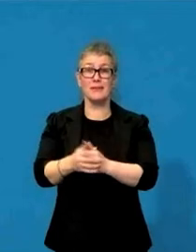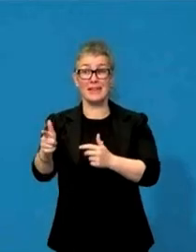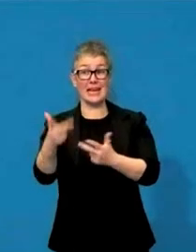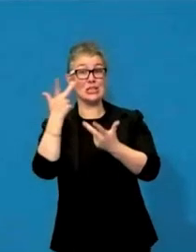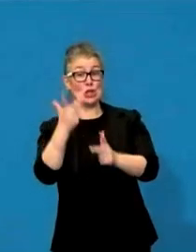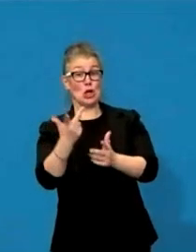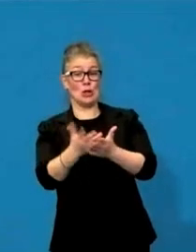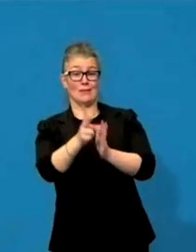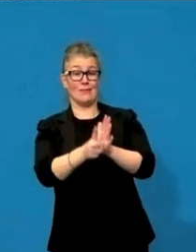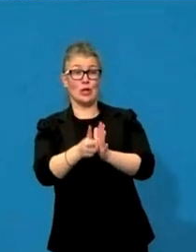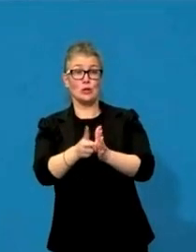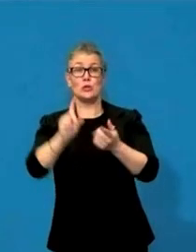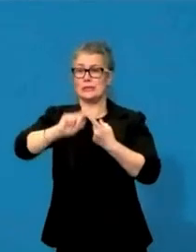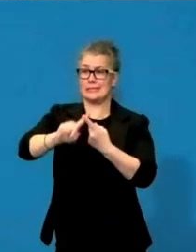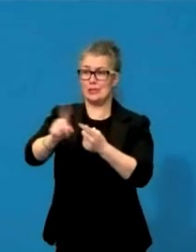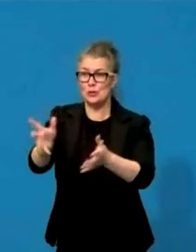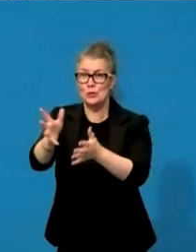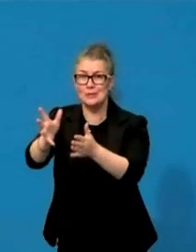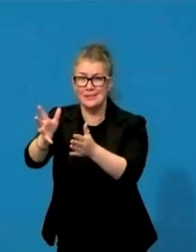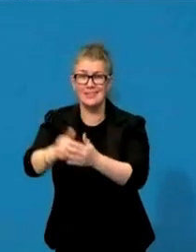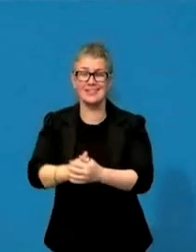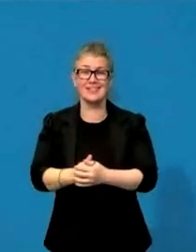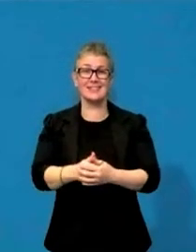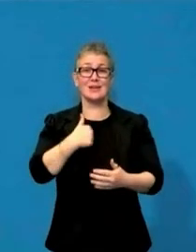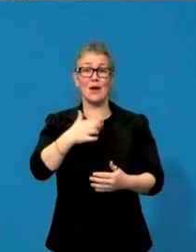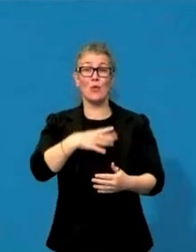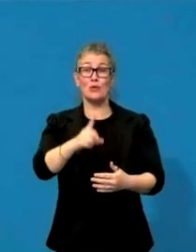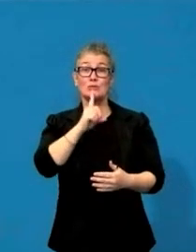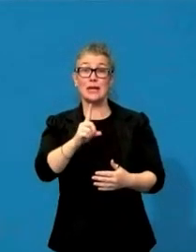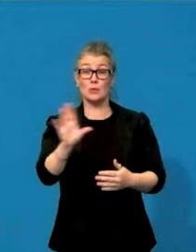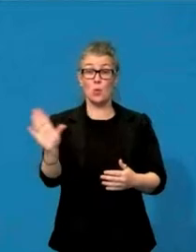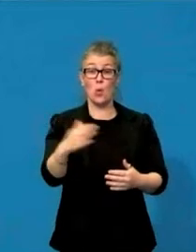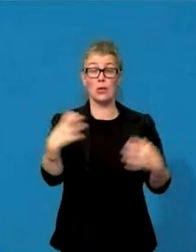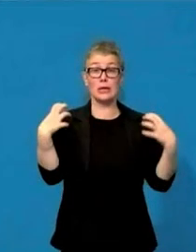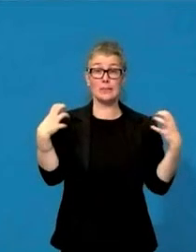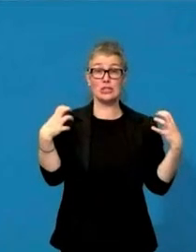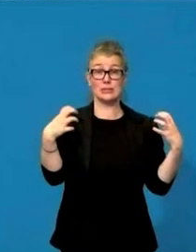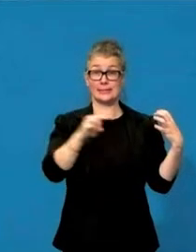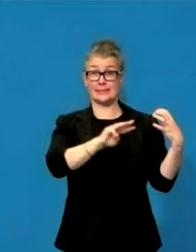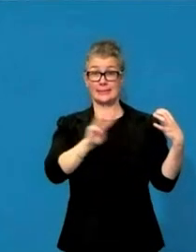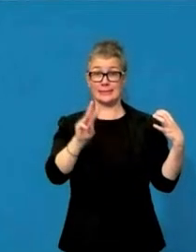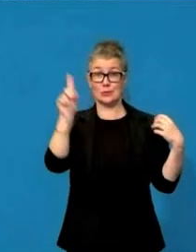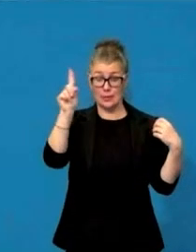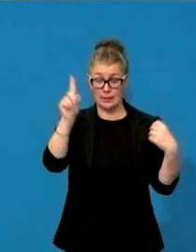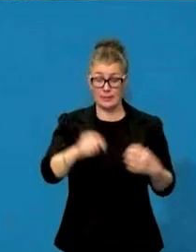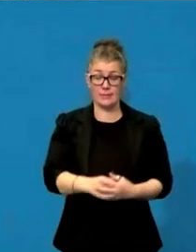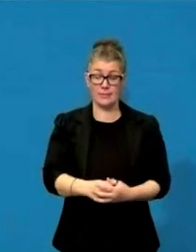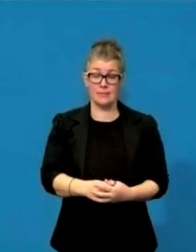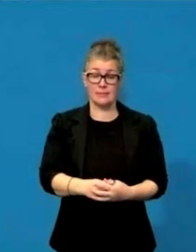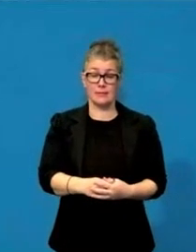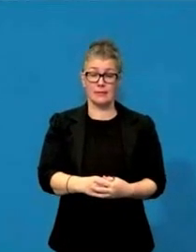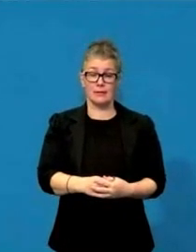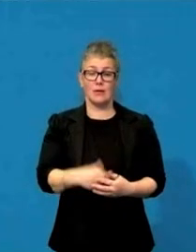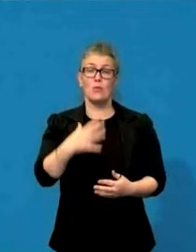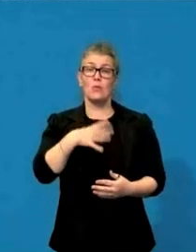And I would just like to say to the rest of the panel there, that - that the - the thing